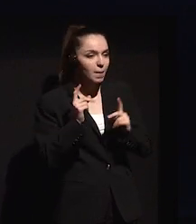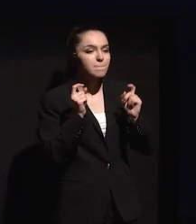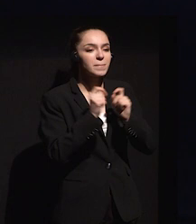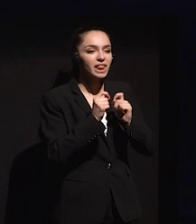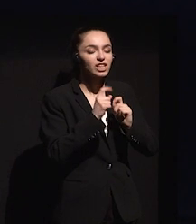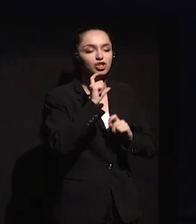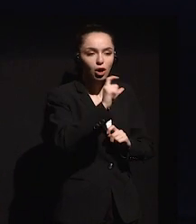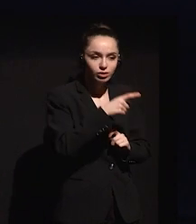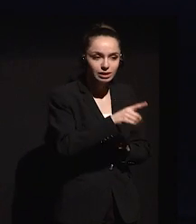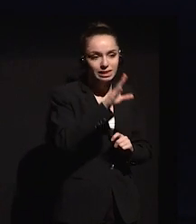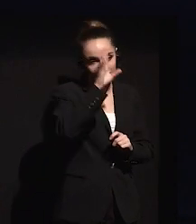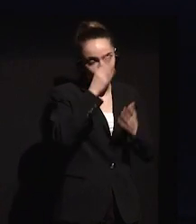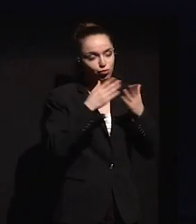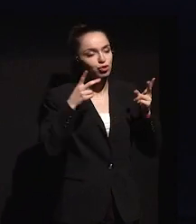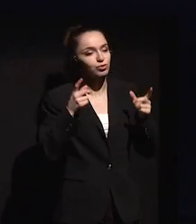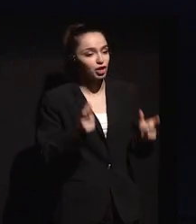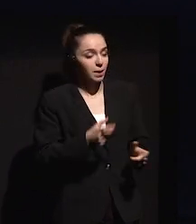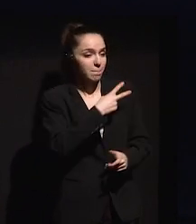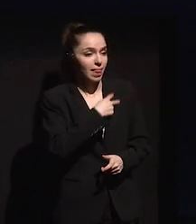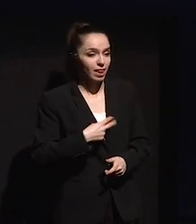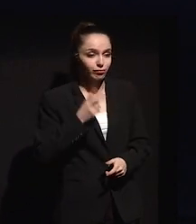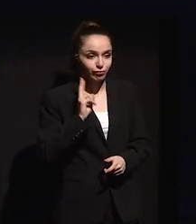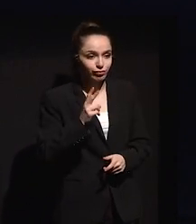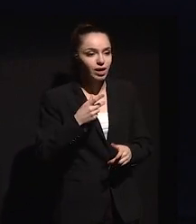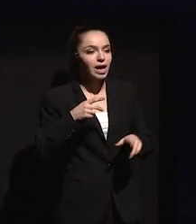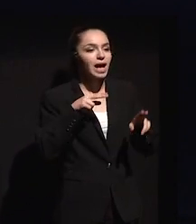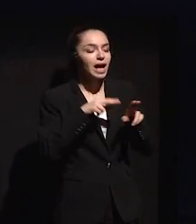the Istanbul Metropolitan Municipality Women's Family Department,